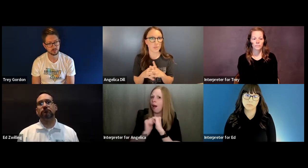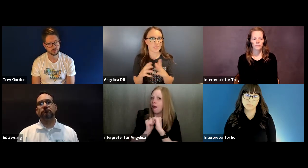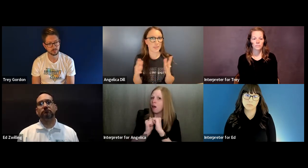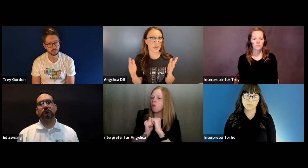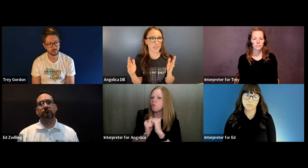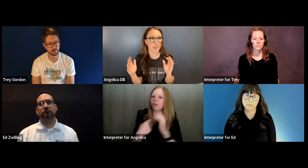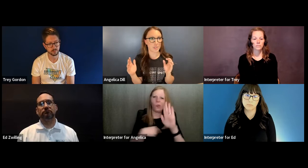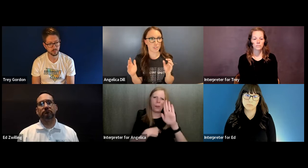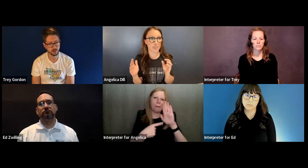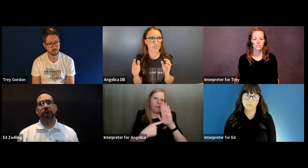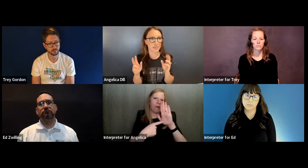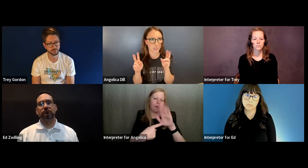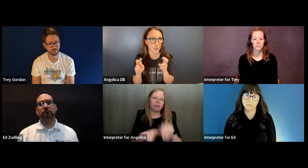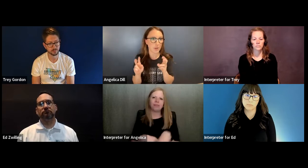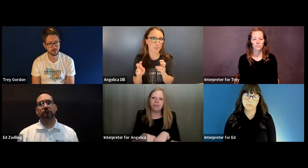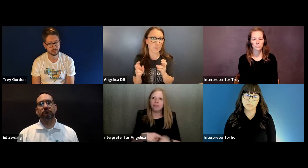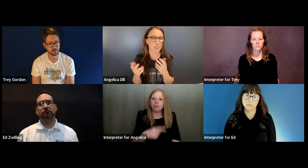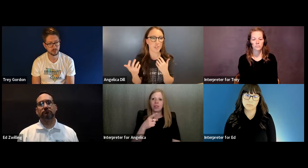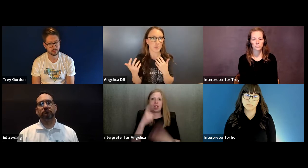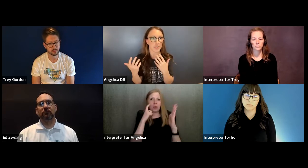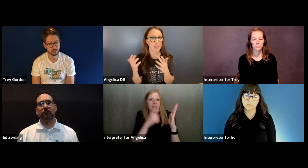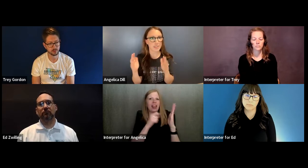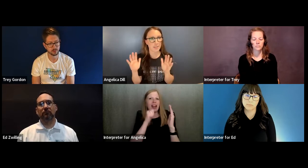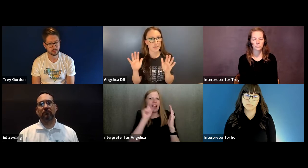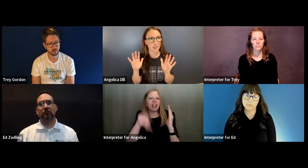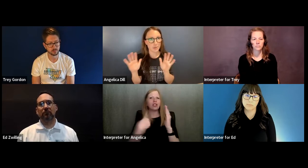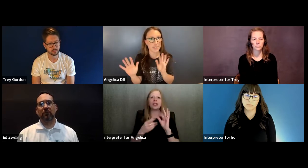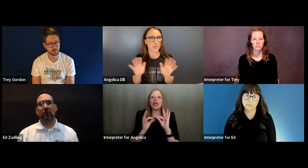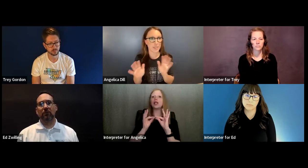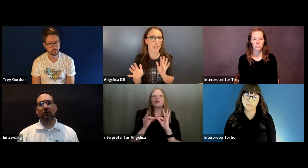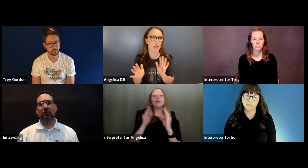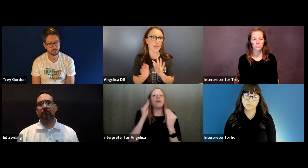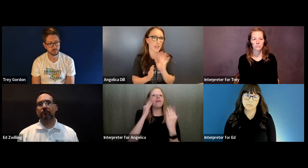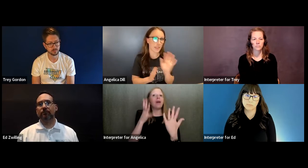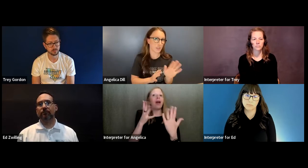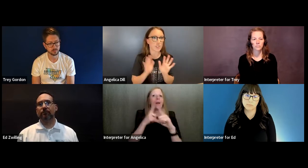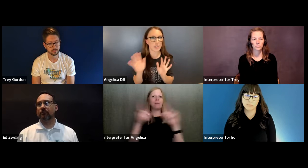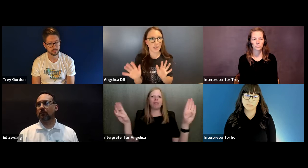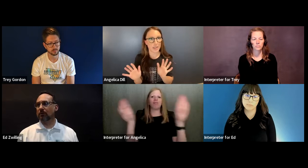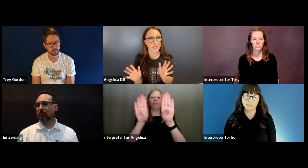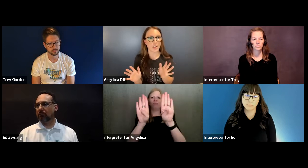see that it's not just interpreted information but it's you know side by side english and then asl